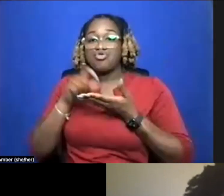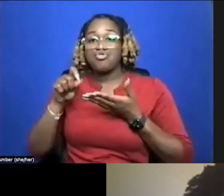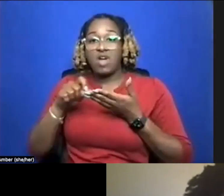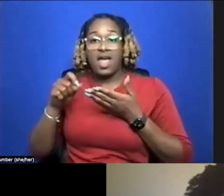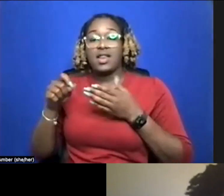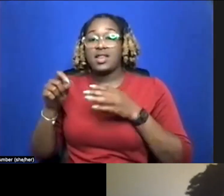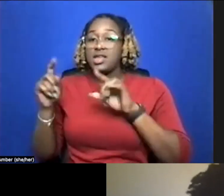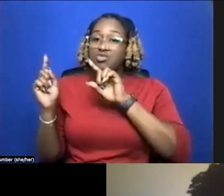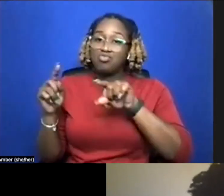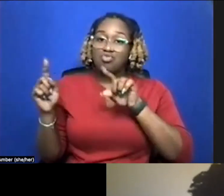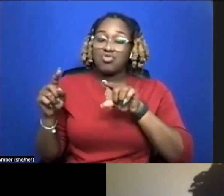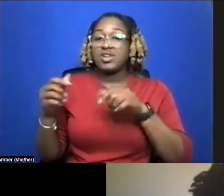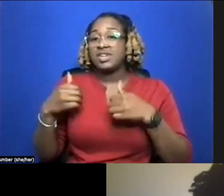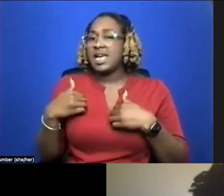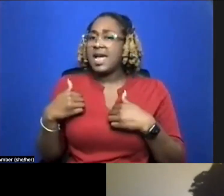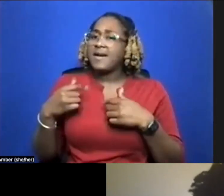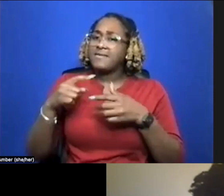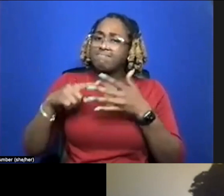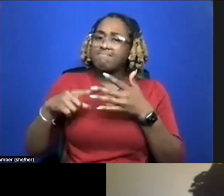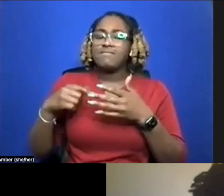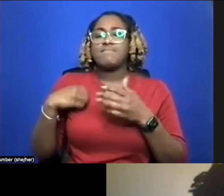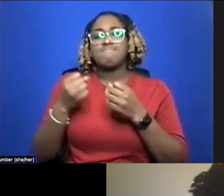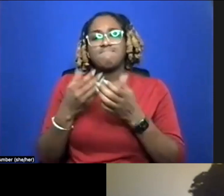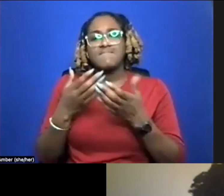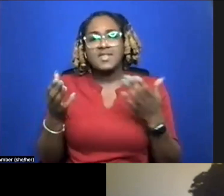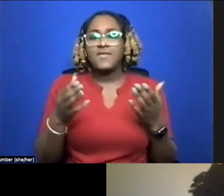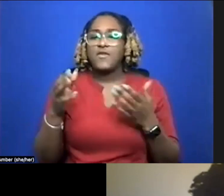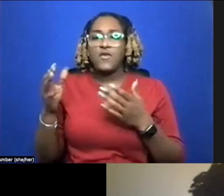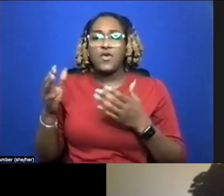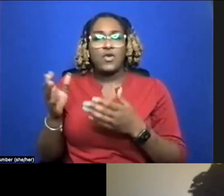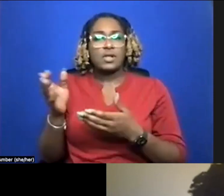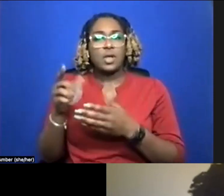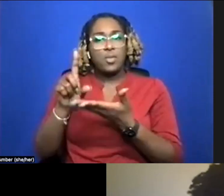a Cosmology (Honeysuckle Press 2018). They are also the author of motherworld: a devotional